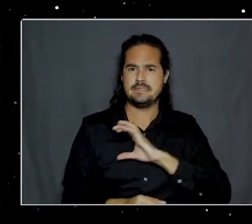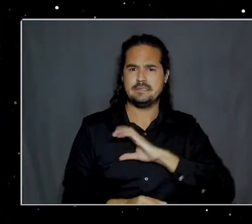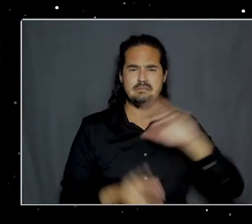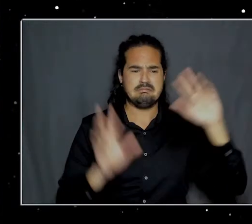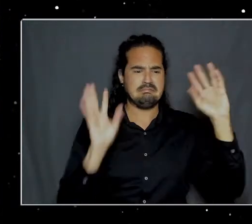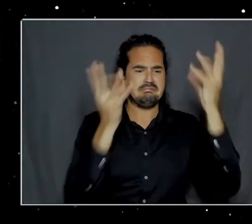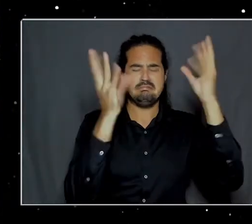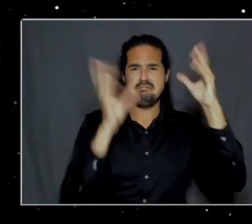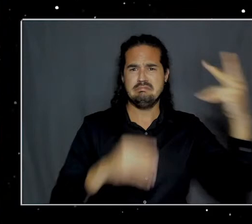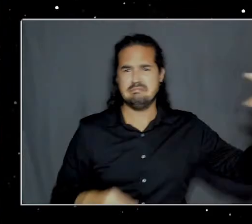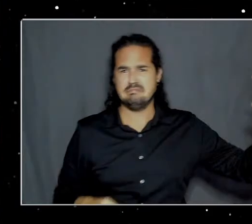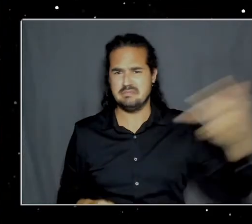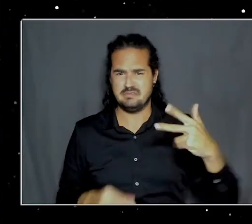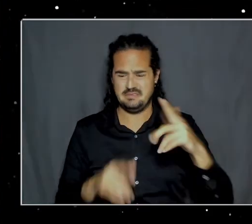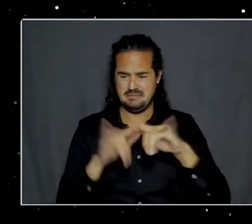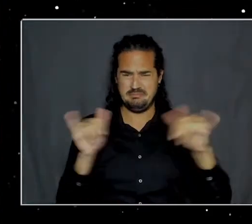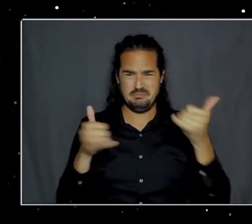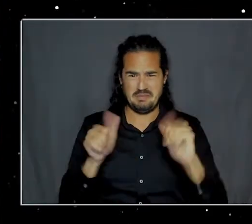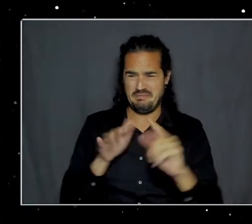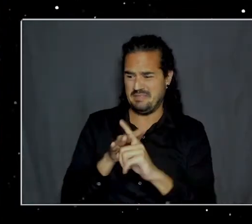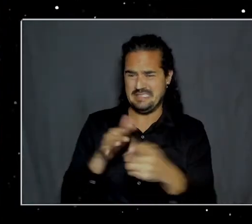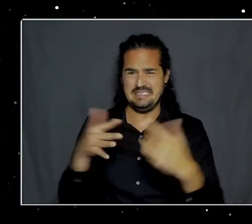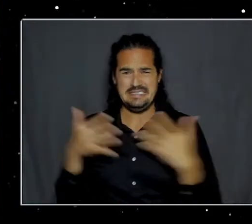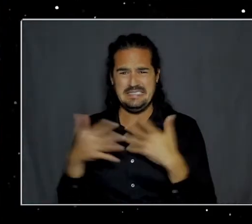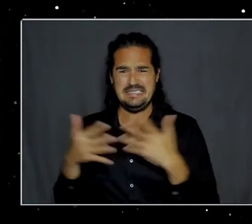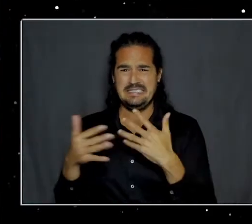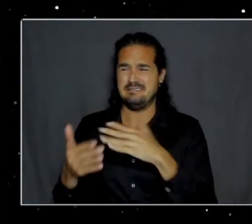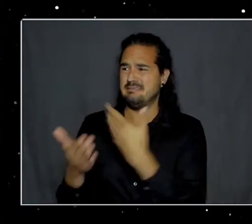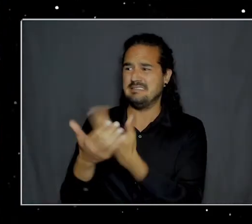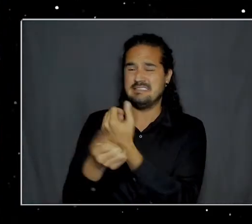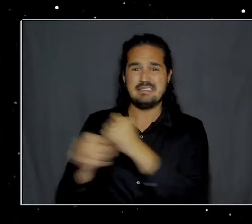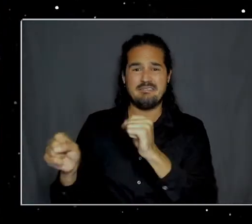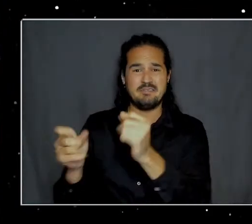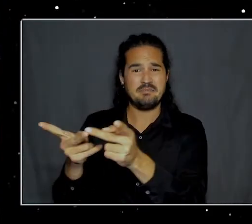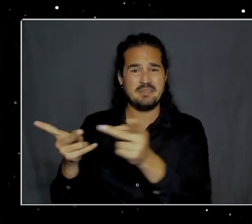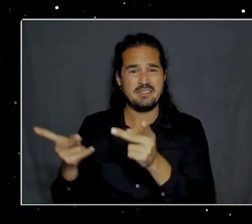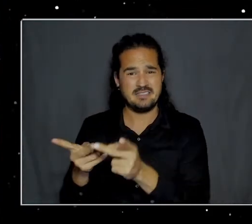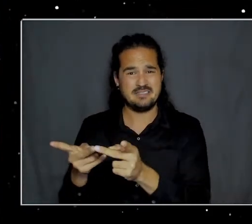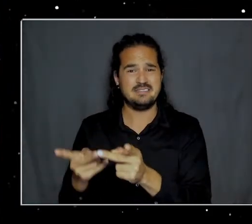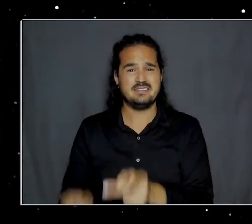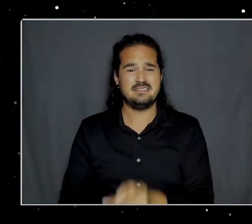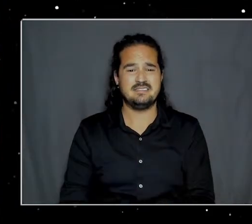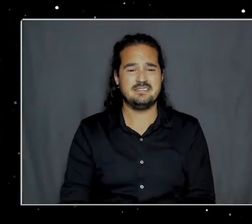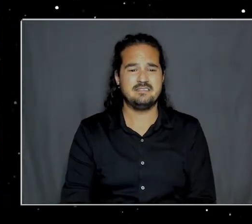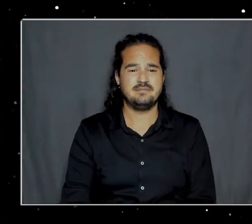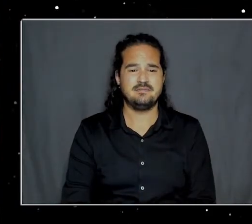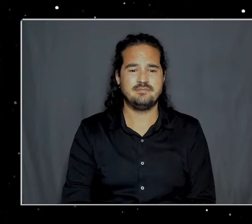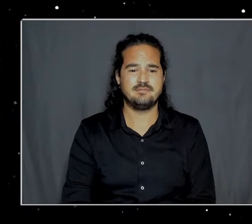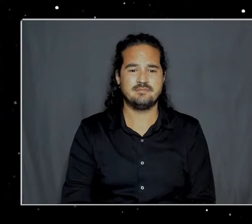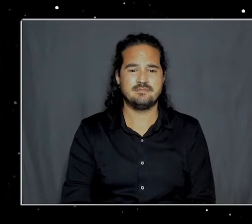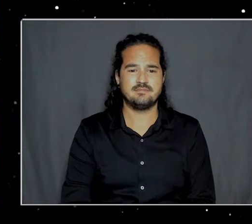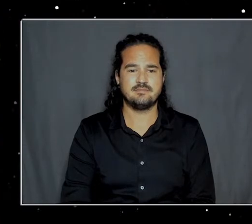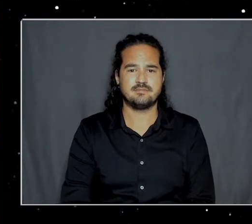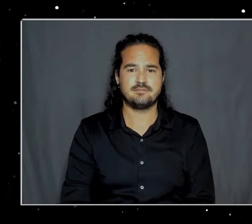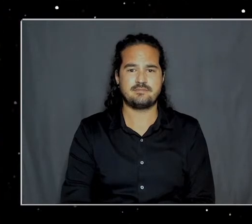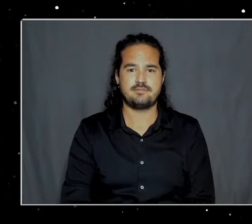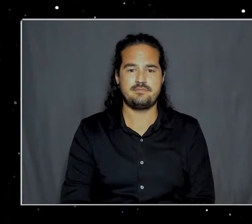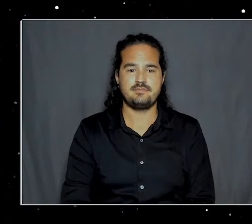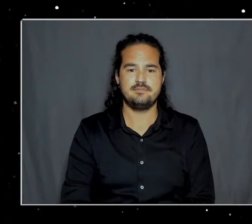FLEE IN FRIGHT TRYING TO GET TO MY SAFE PLACE, TO MY FAMILY.